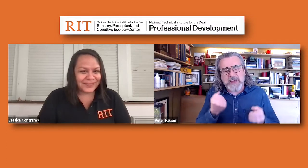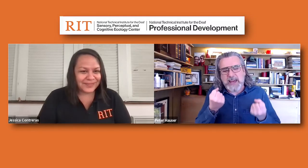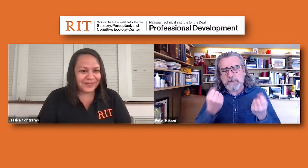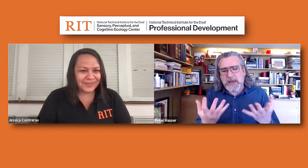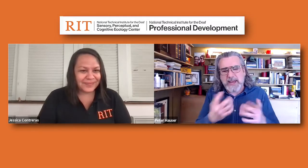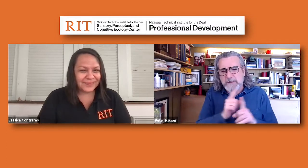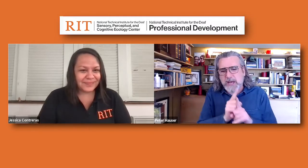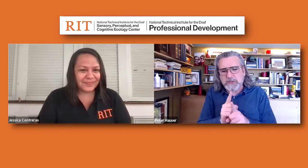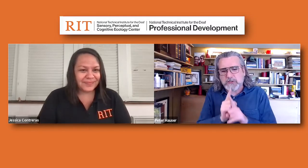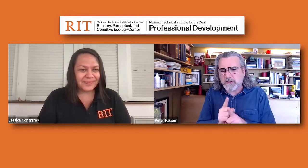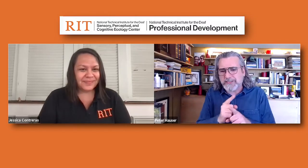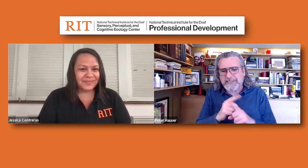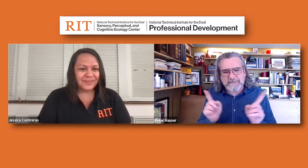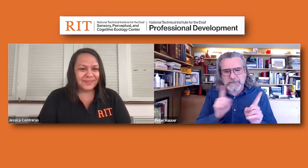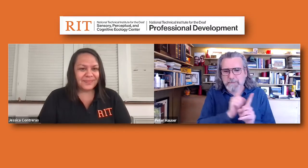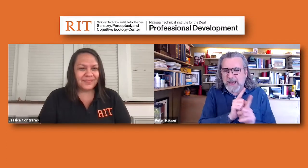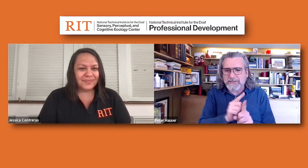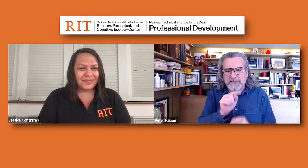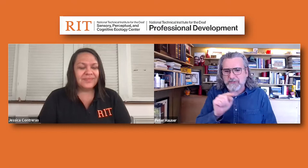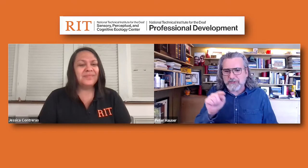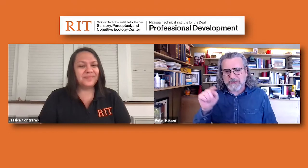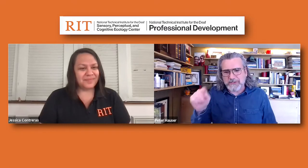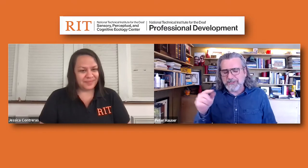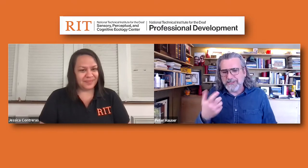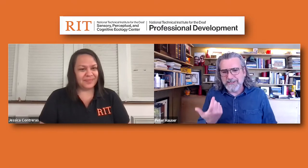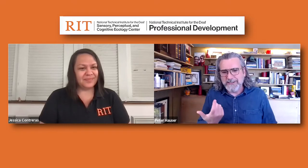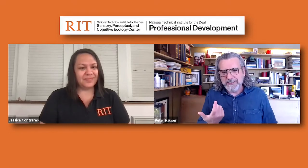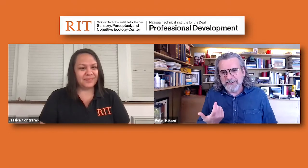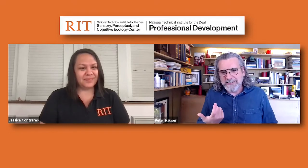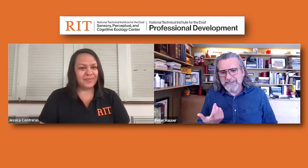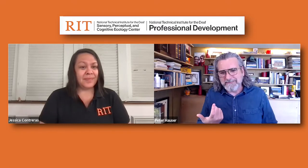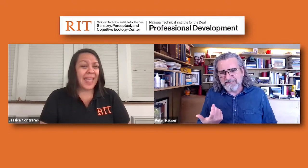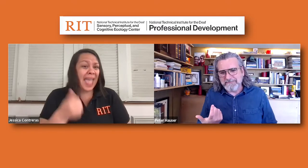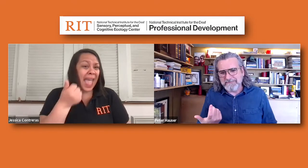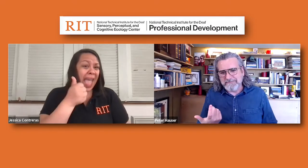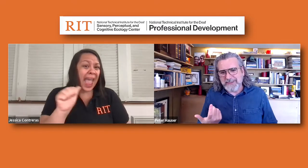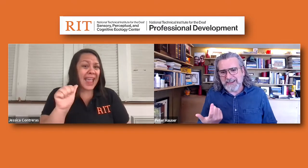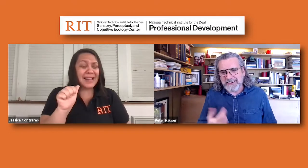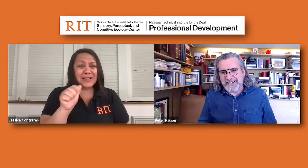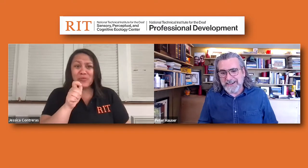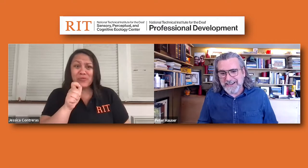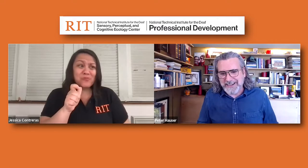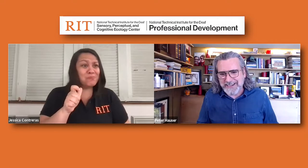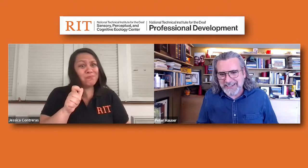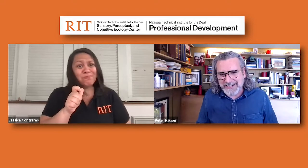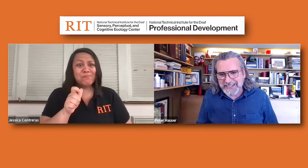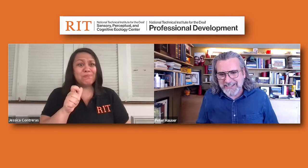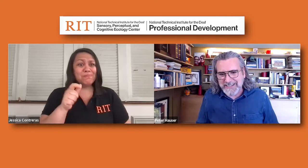Peter: Yeah, yeah, and over the years, I've worked with a lot of different mentors. Jessica: Yeah.